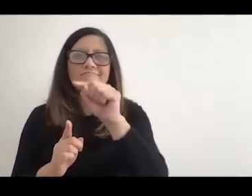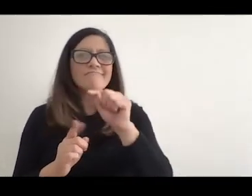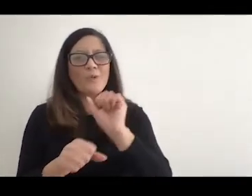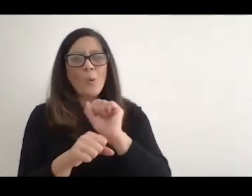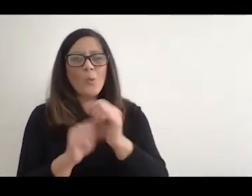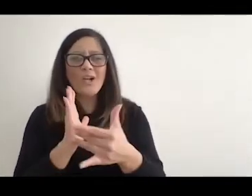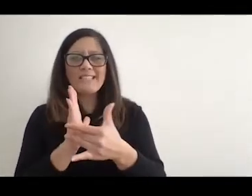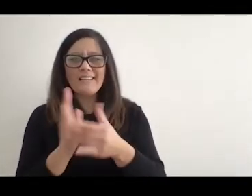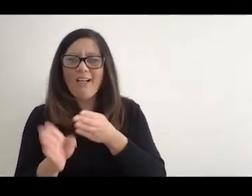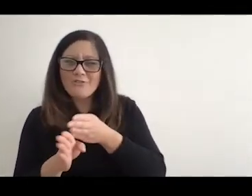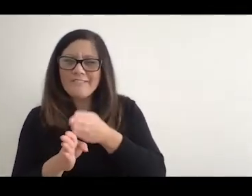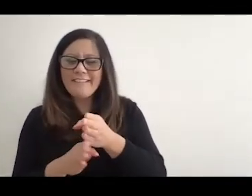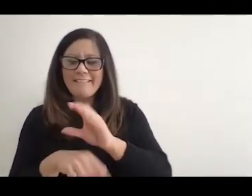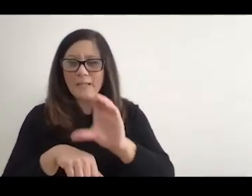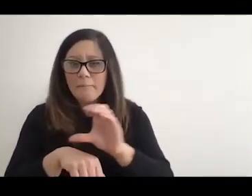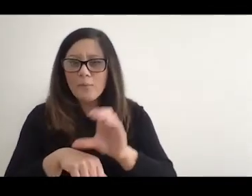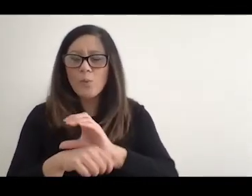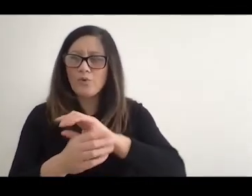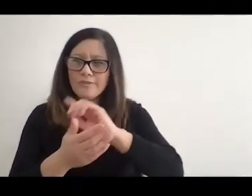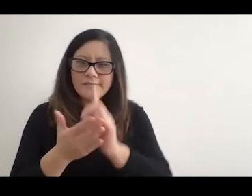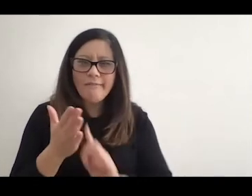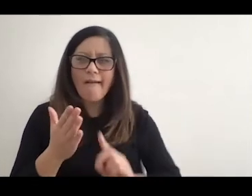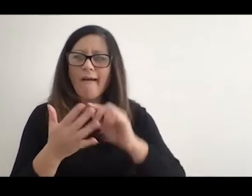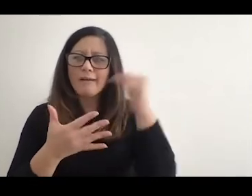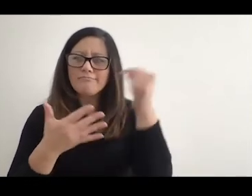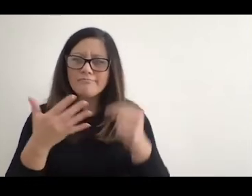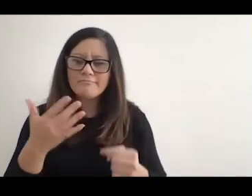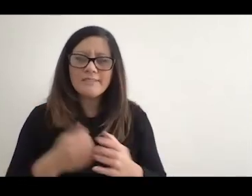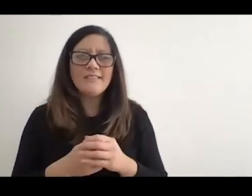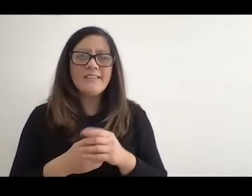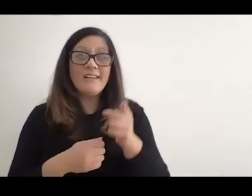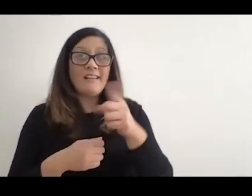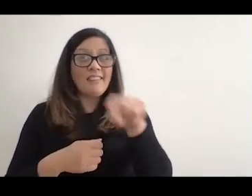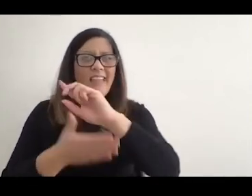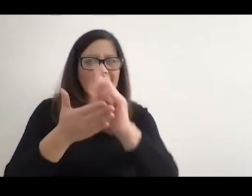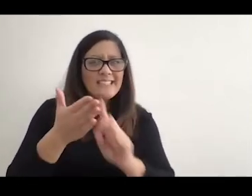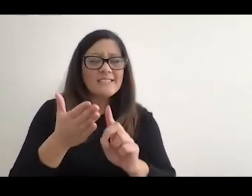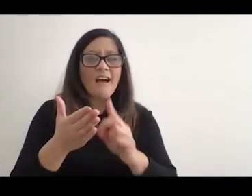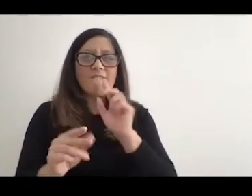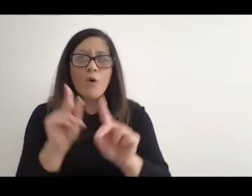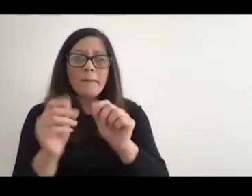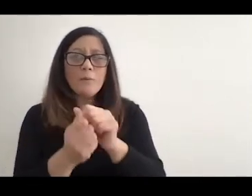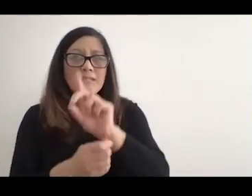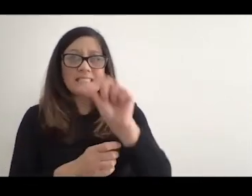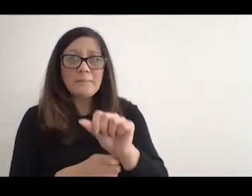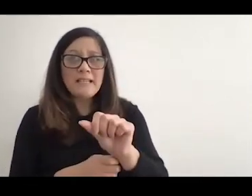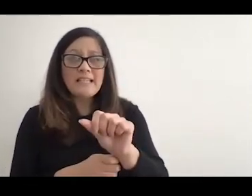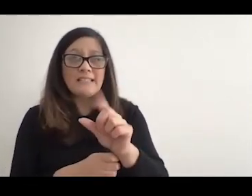They do not design for people with disabilities. This is not where I learned about this.